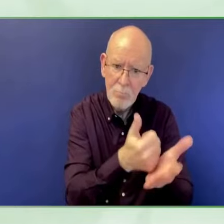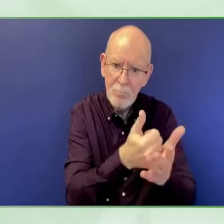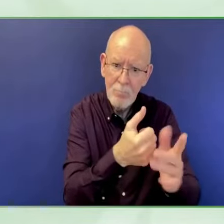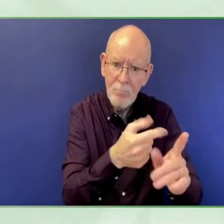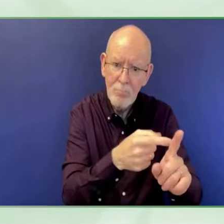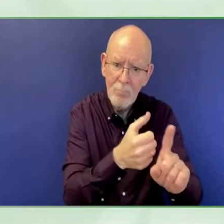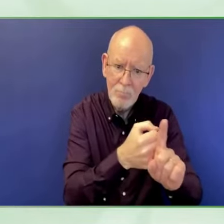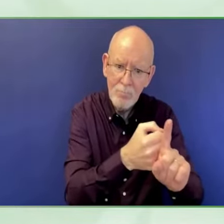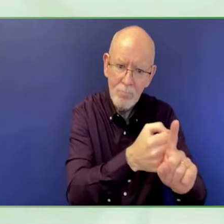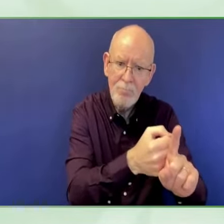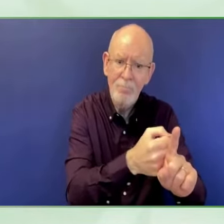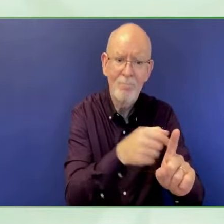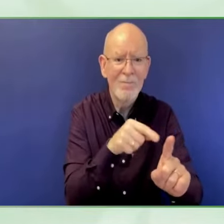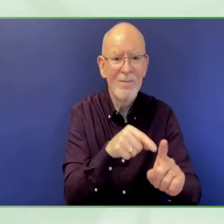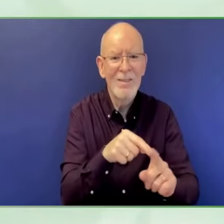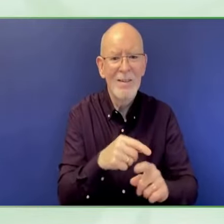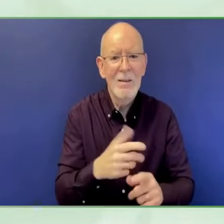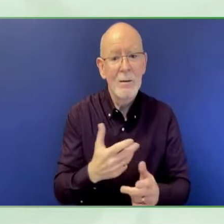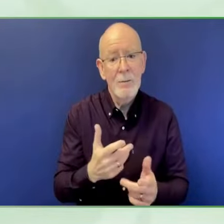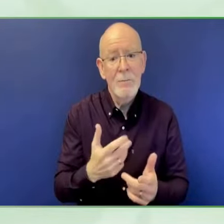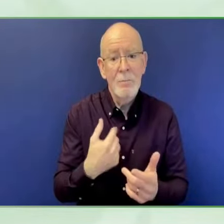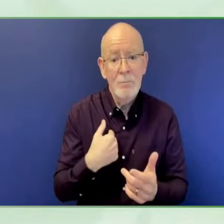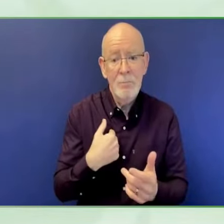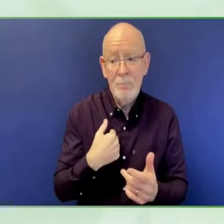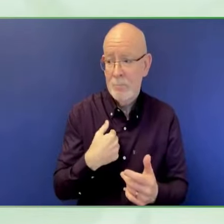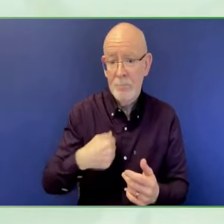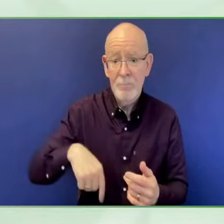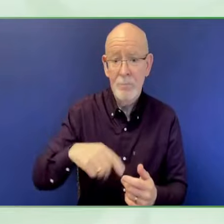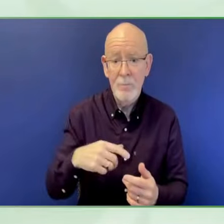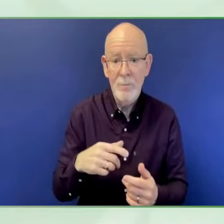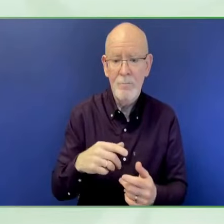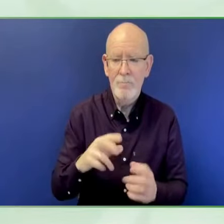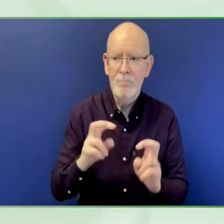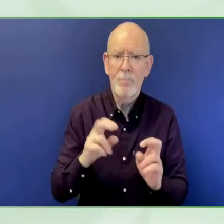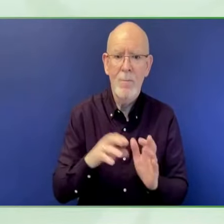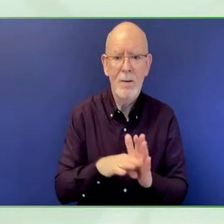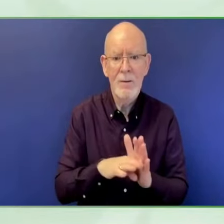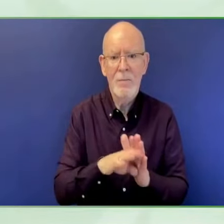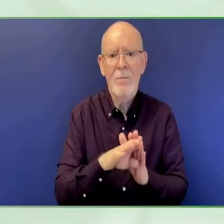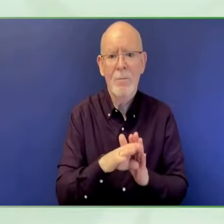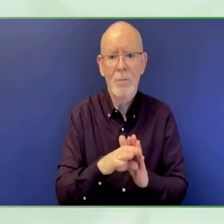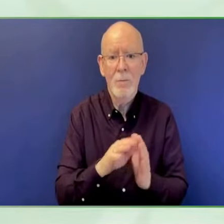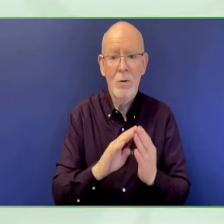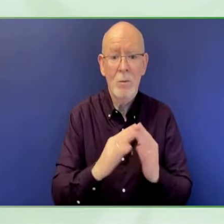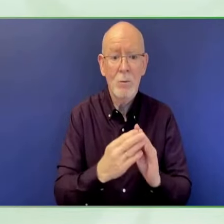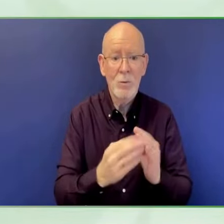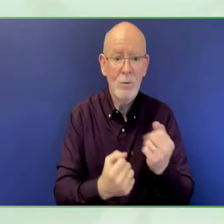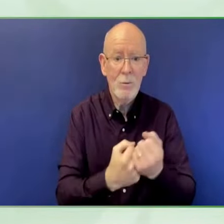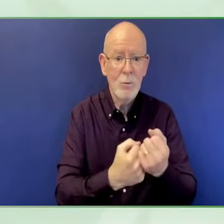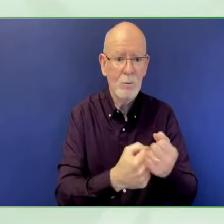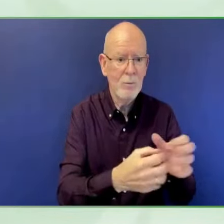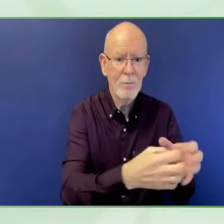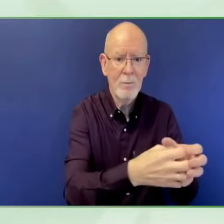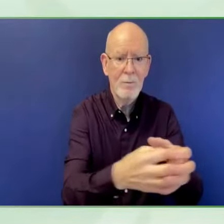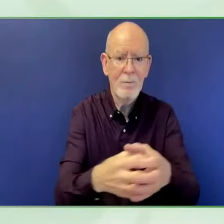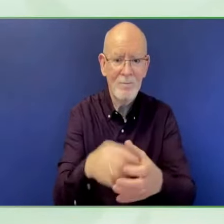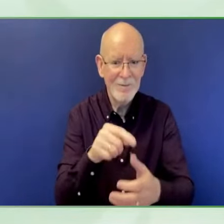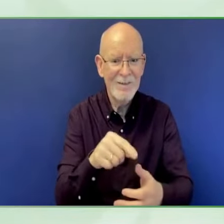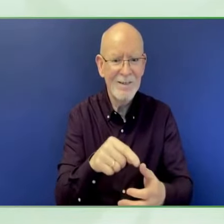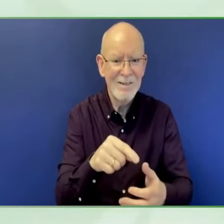That includes moving away from a medical approach.